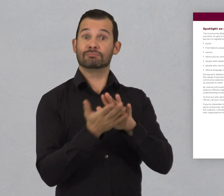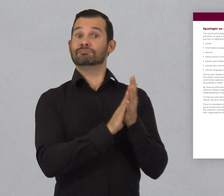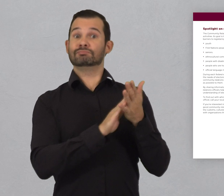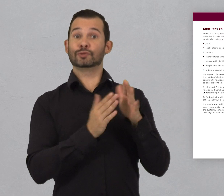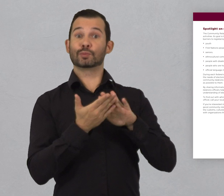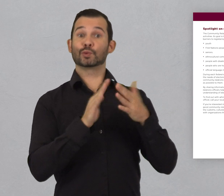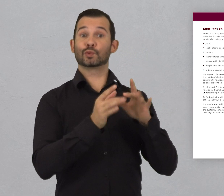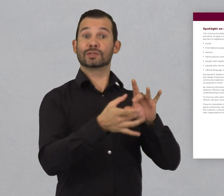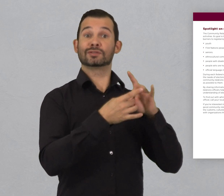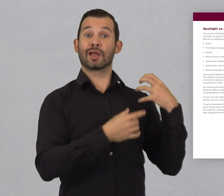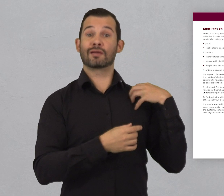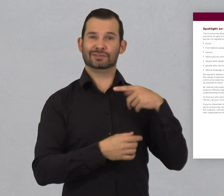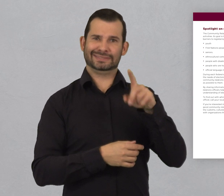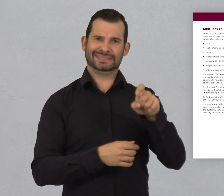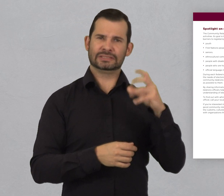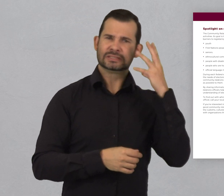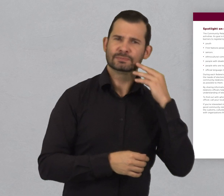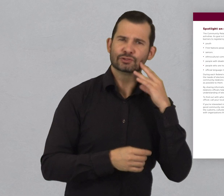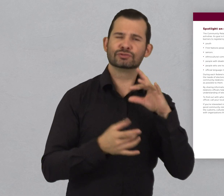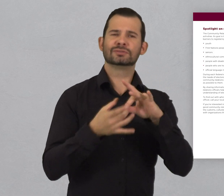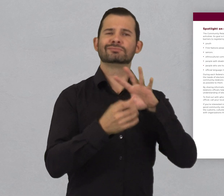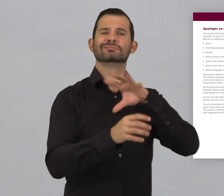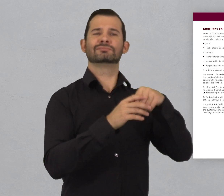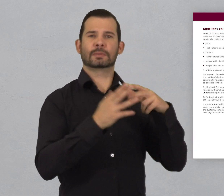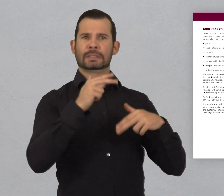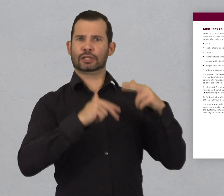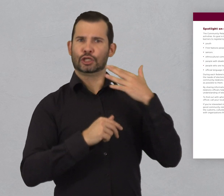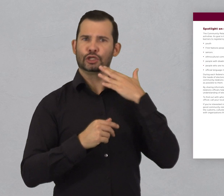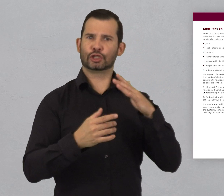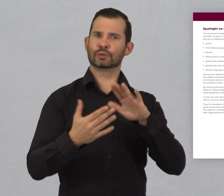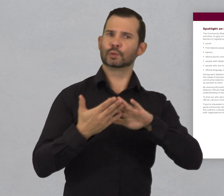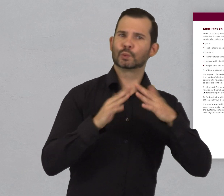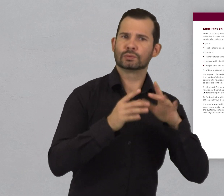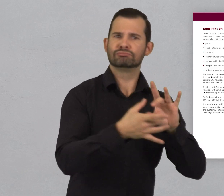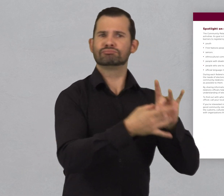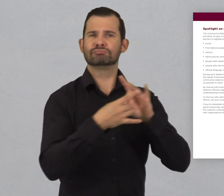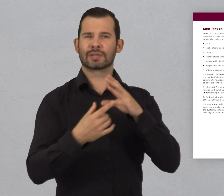relations officer, you need experience in building good community relations and in